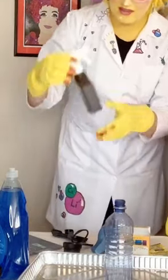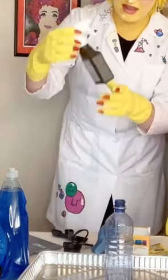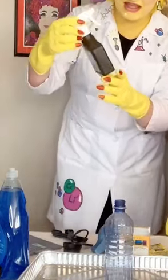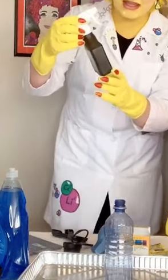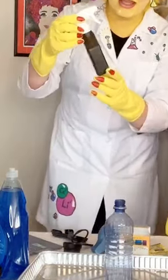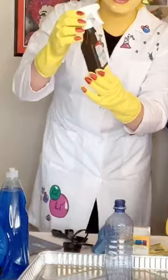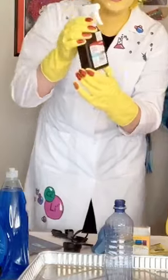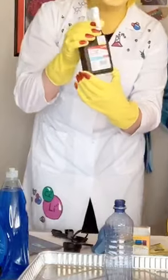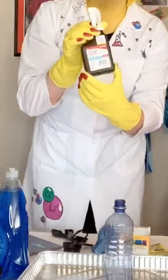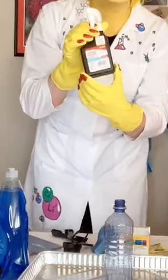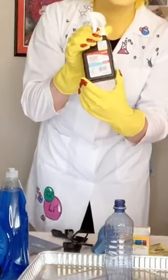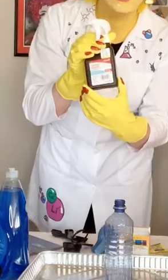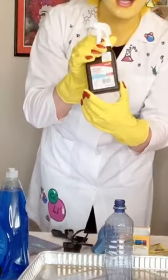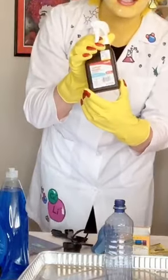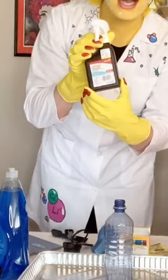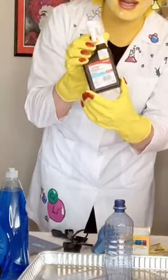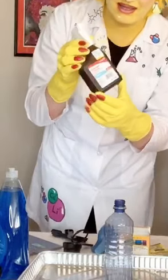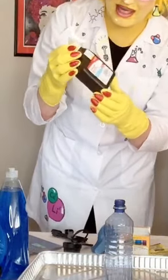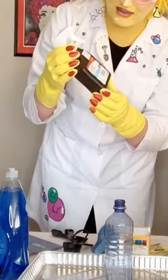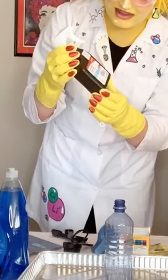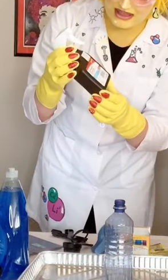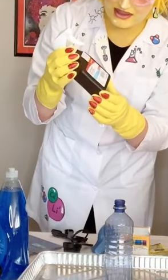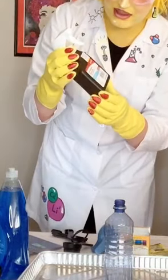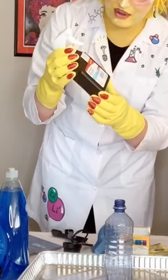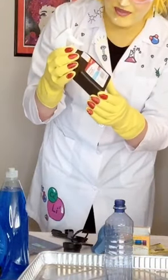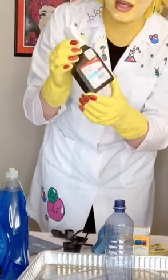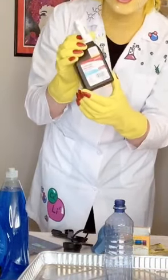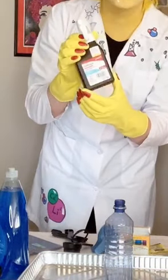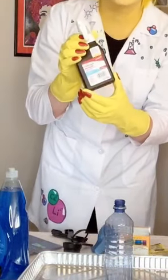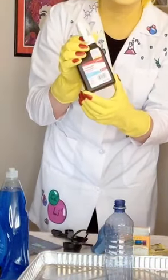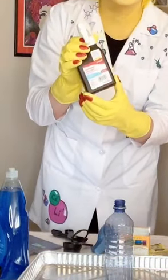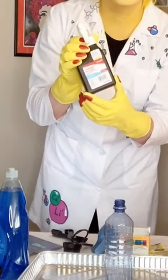but this is hydrogen peroxide! They use this to make sure that you're...